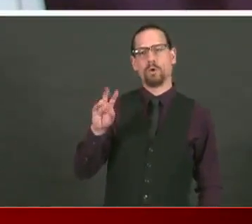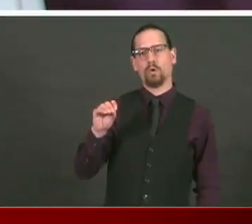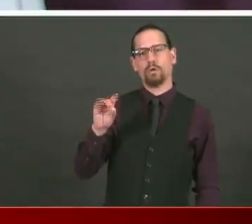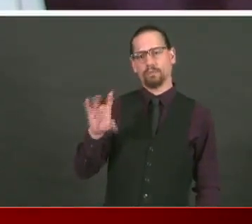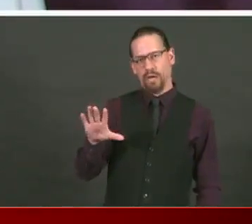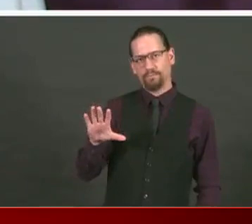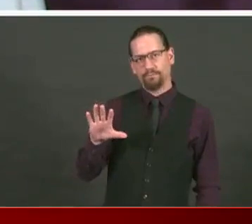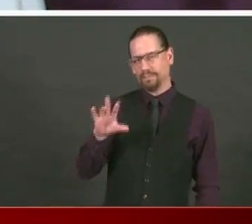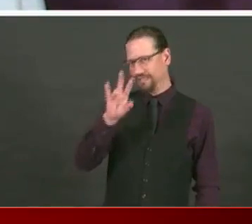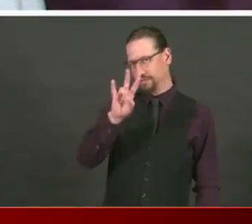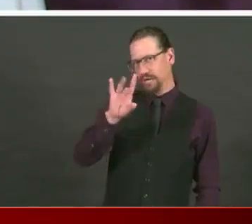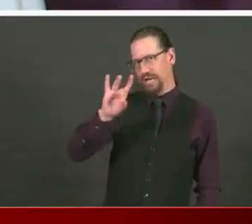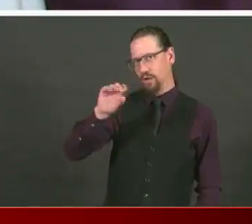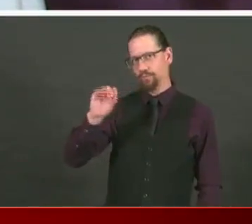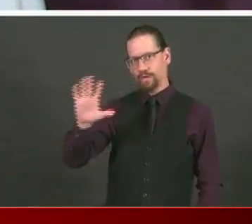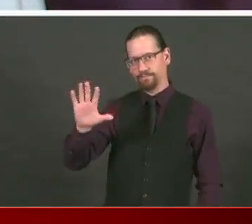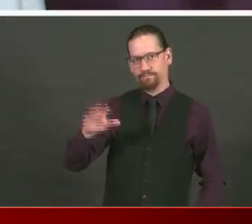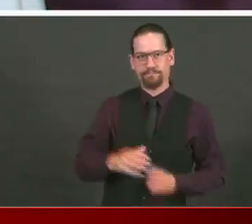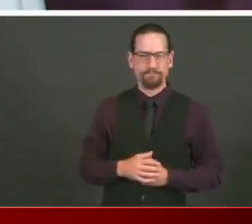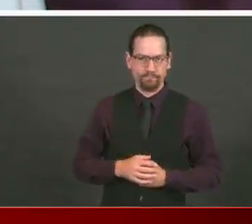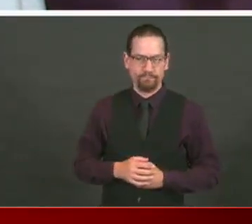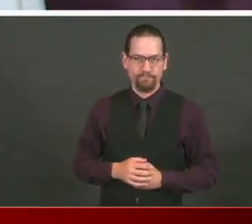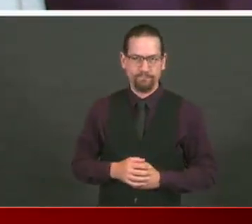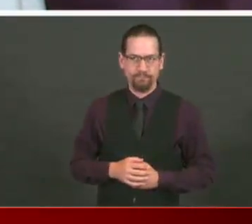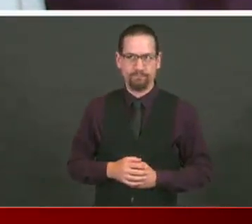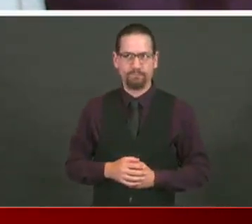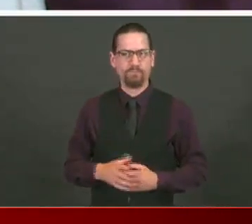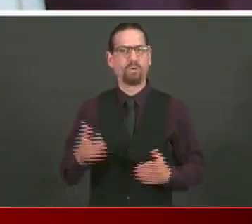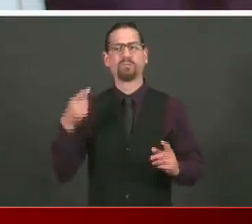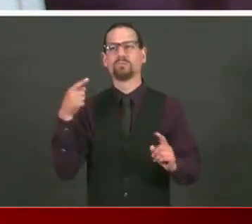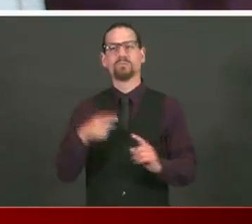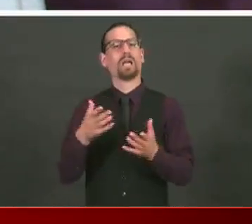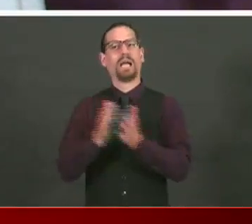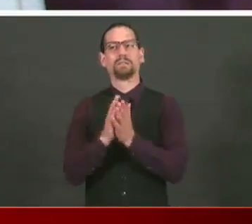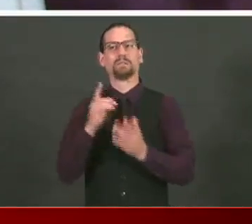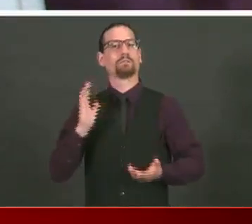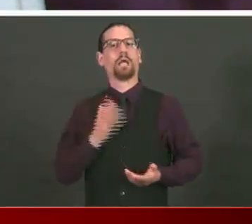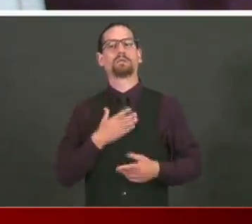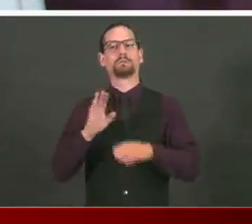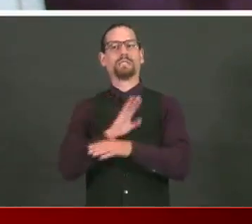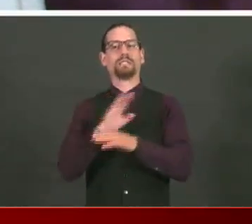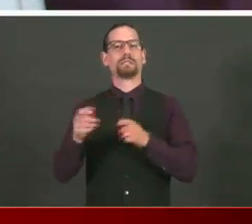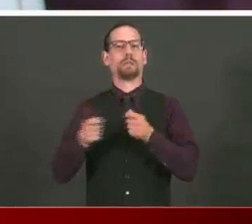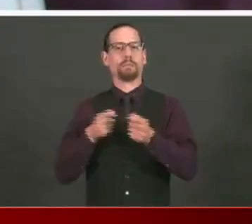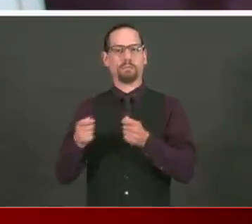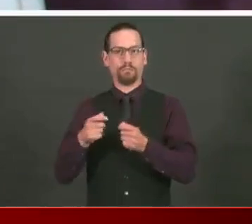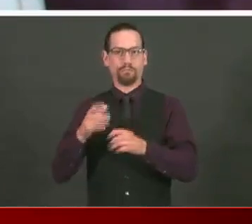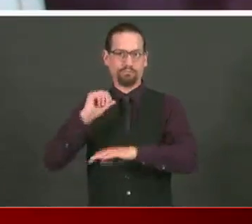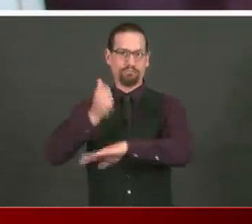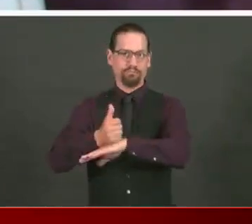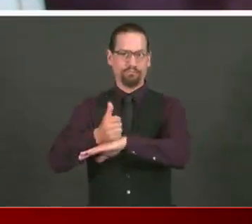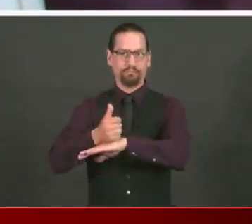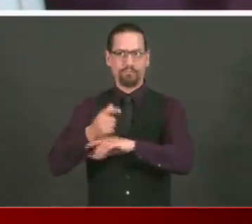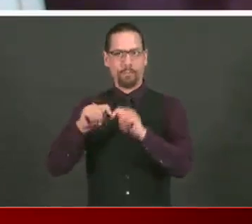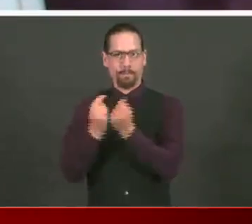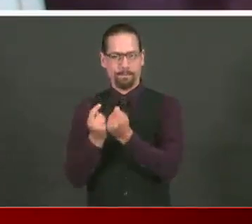YOU CAN CALL US OR VISIT TECH COLLECTIVE.ORG.